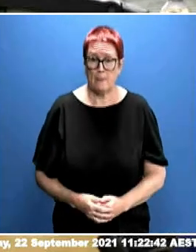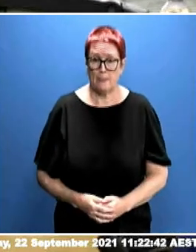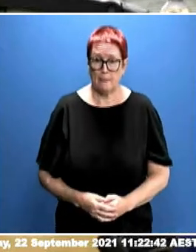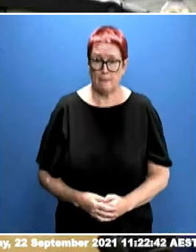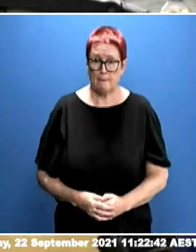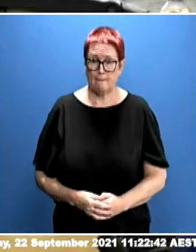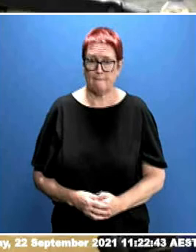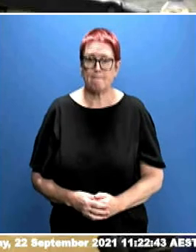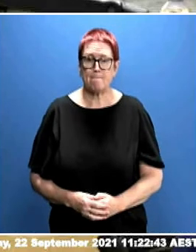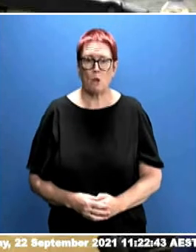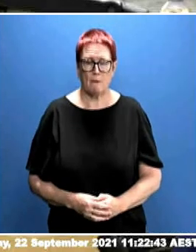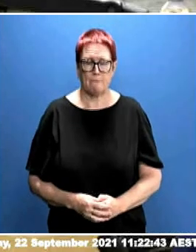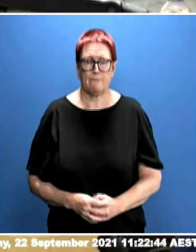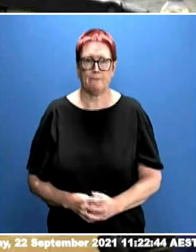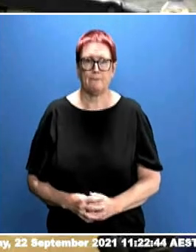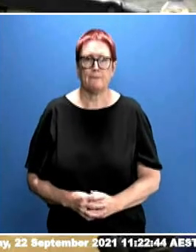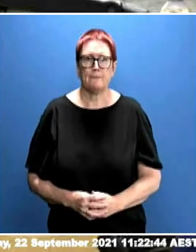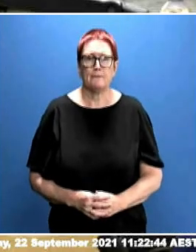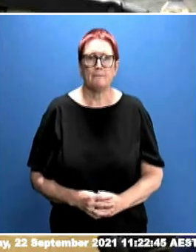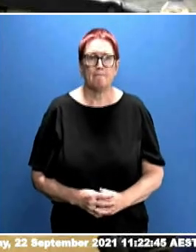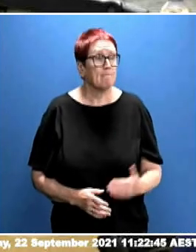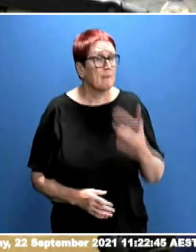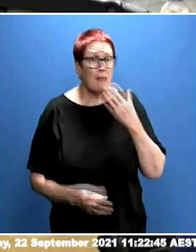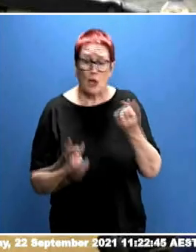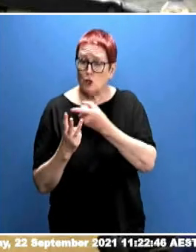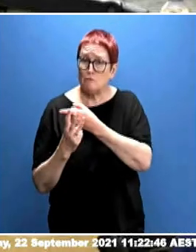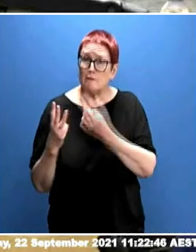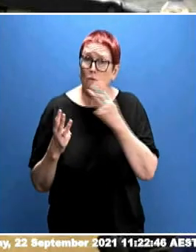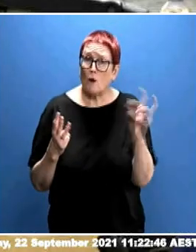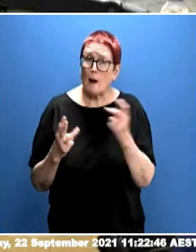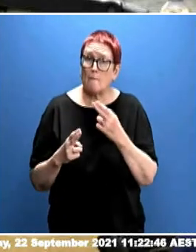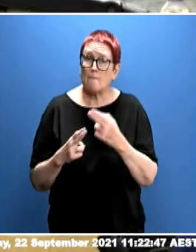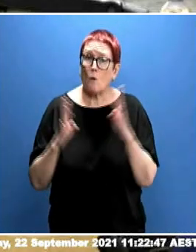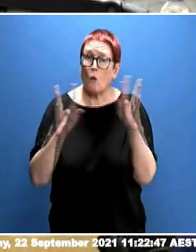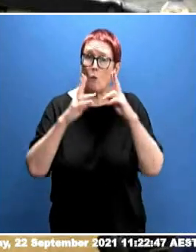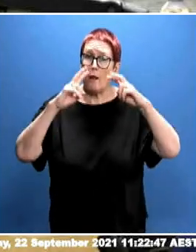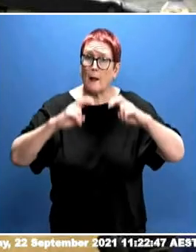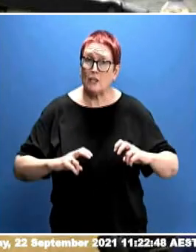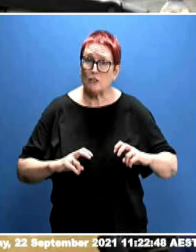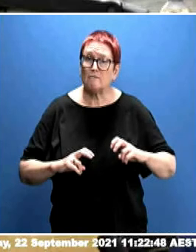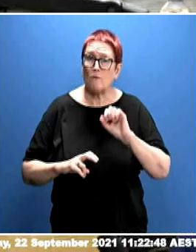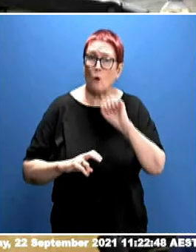Yes, thank you very much, Mr Collins, Ms Barter and Ms Greenoff for coming to give evidence.